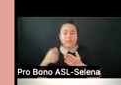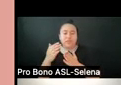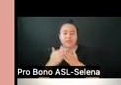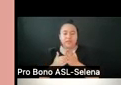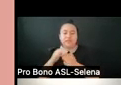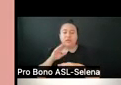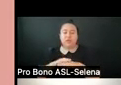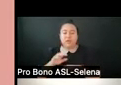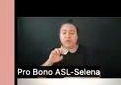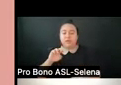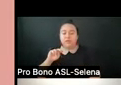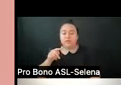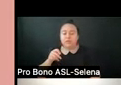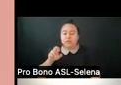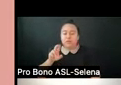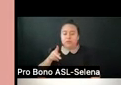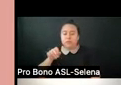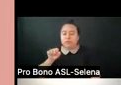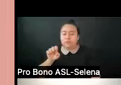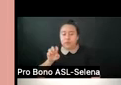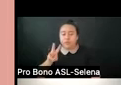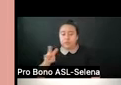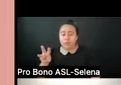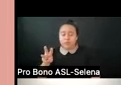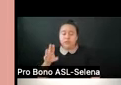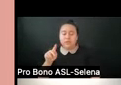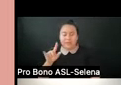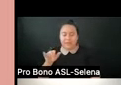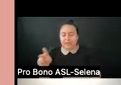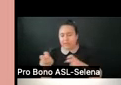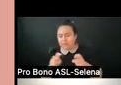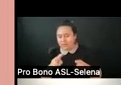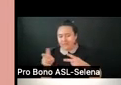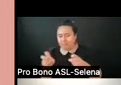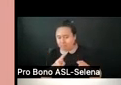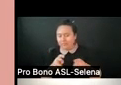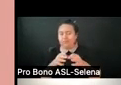page and Katy is adding that to the chat. Thank you, Katy for the chat work.